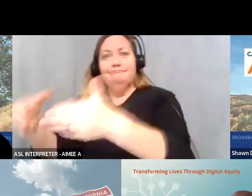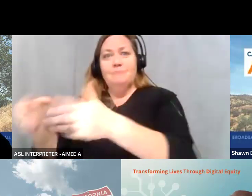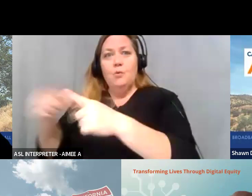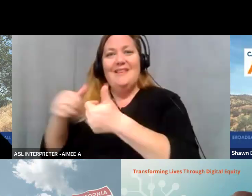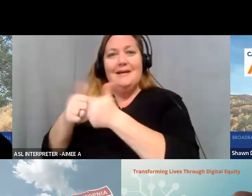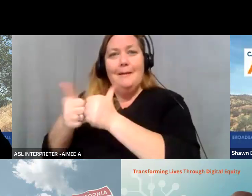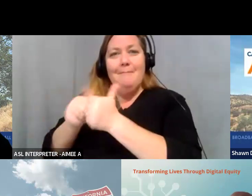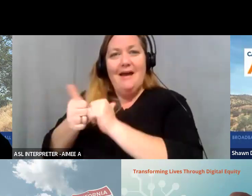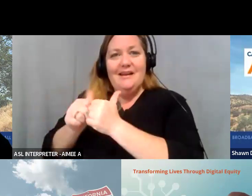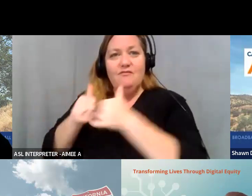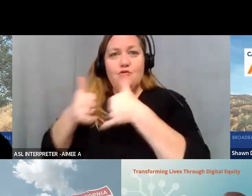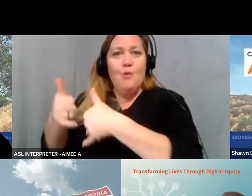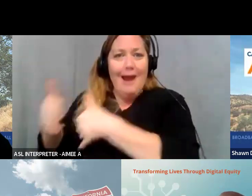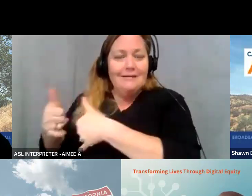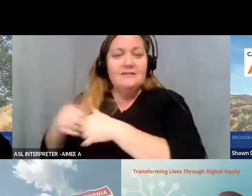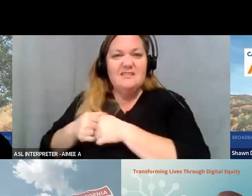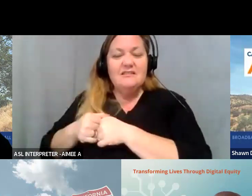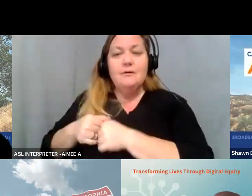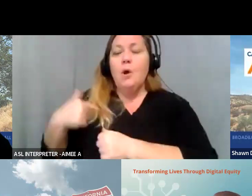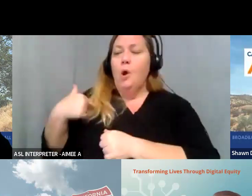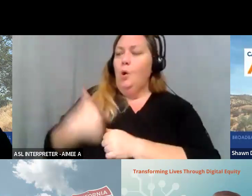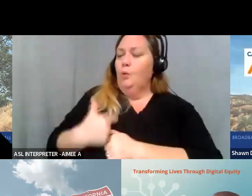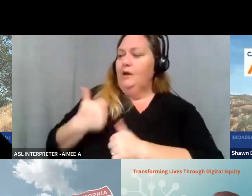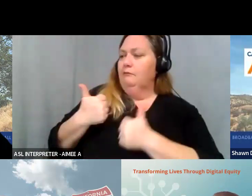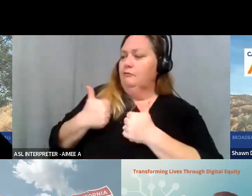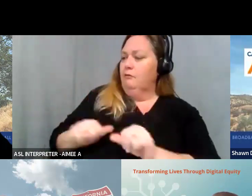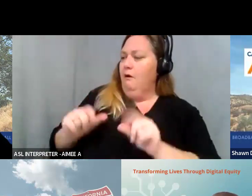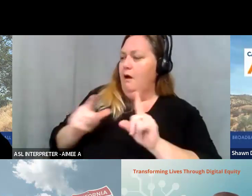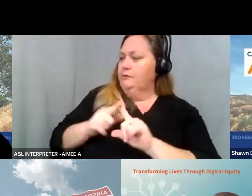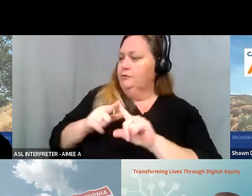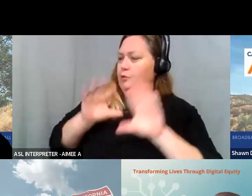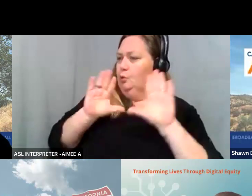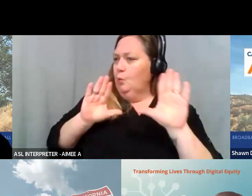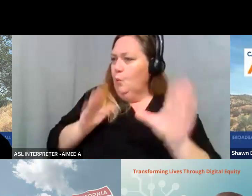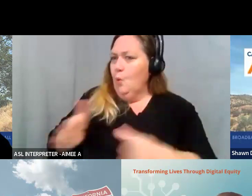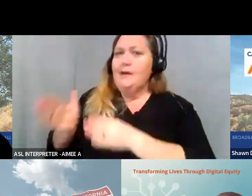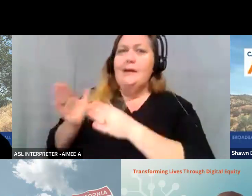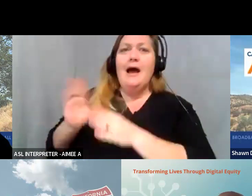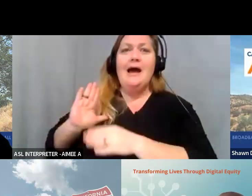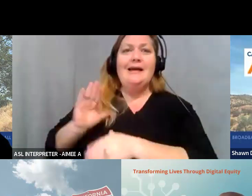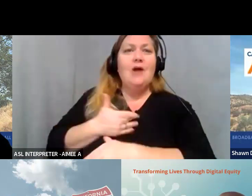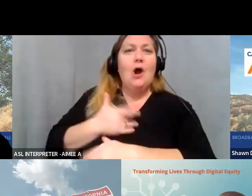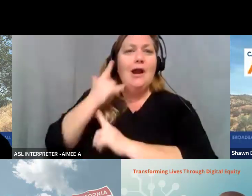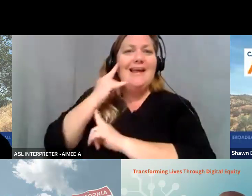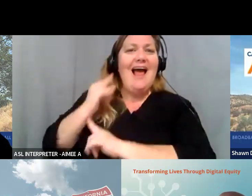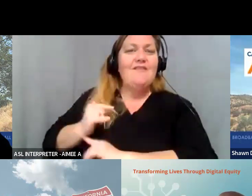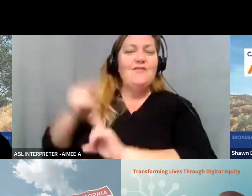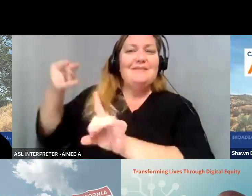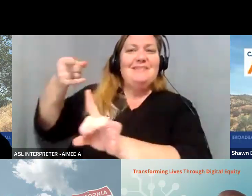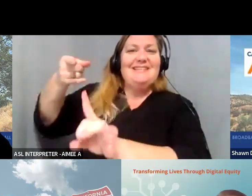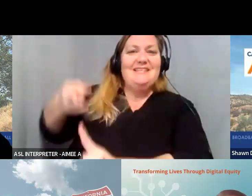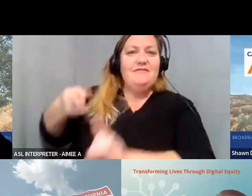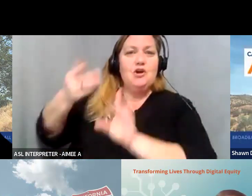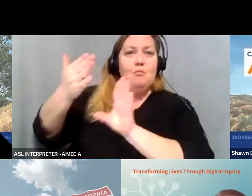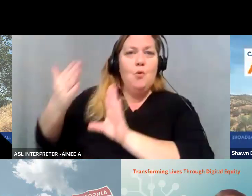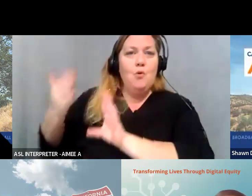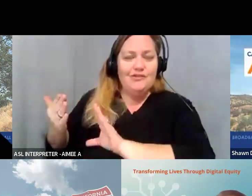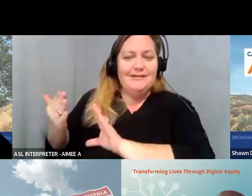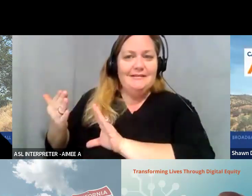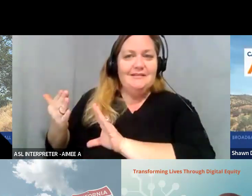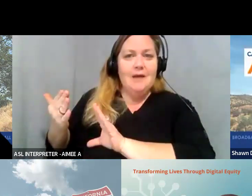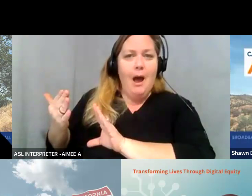Grants. And we're going to kind of organize our California specific approaches with our California